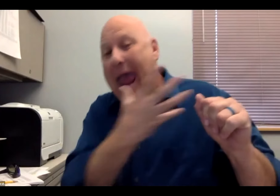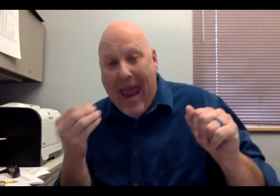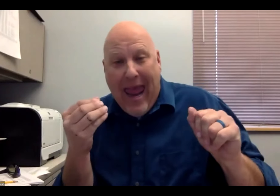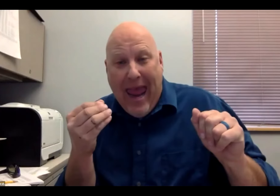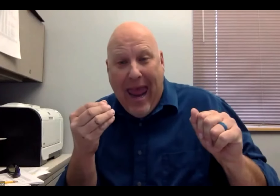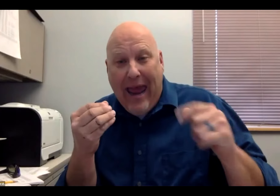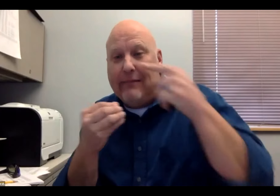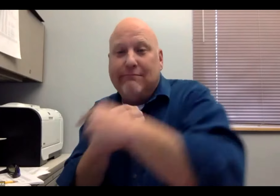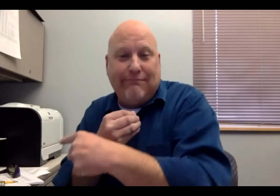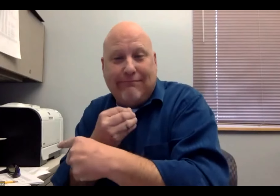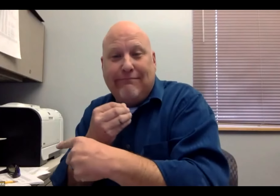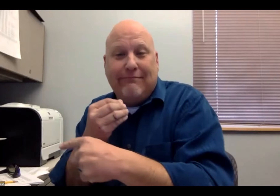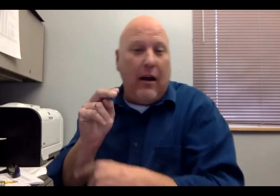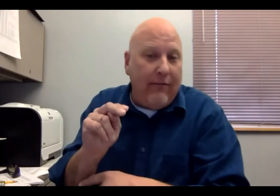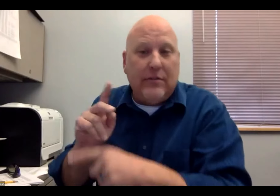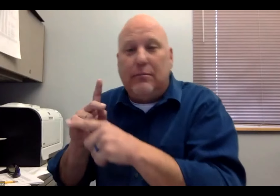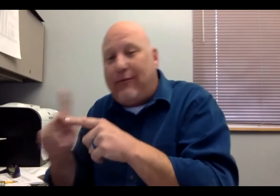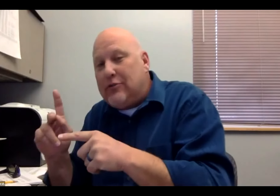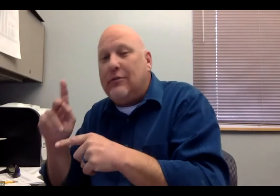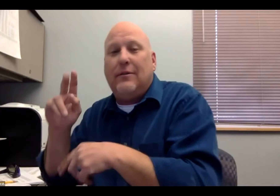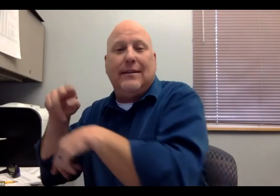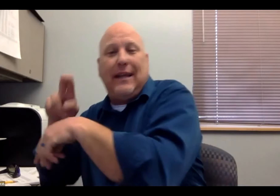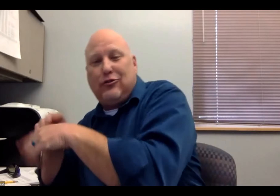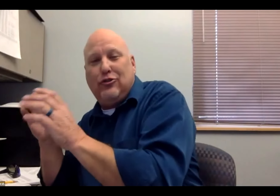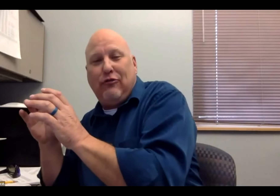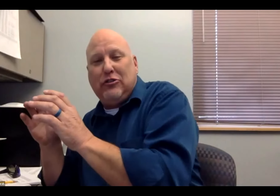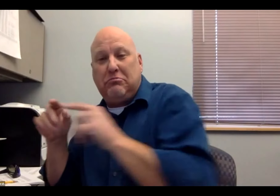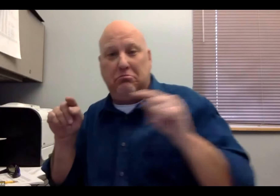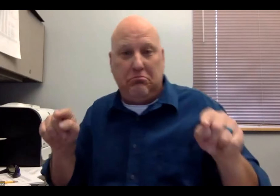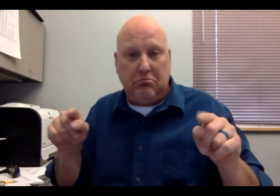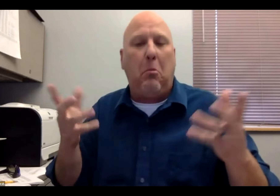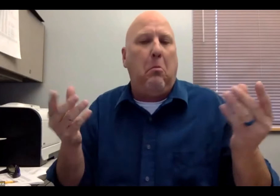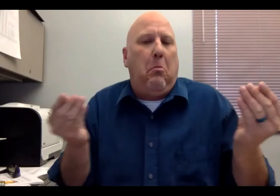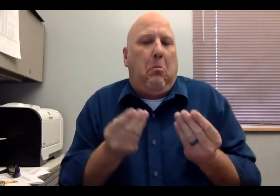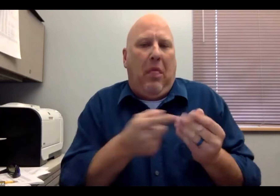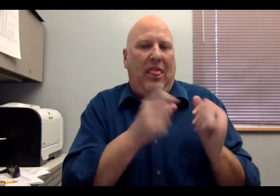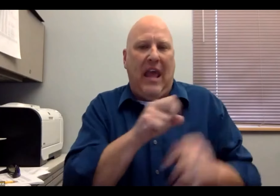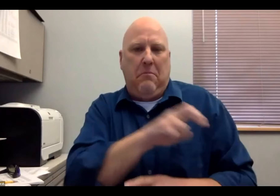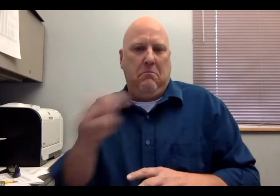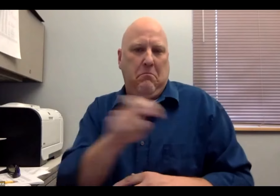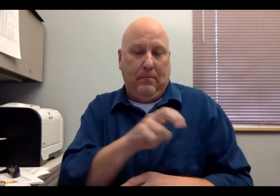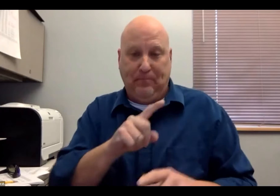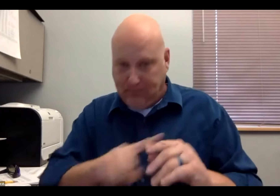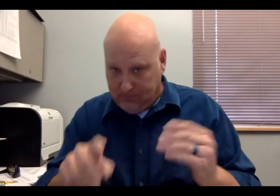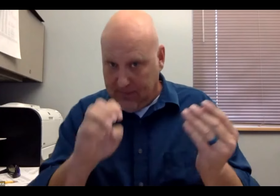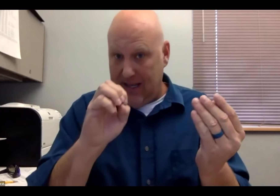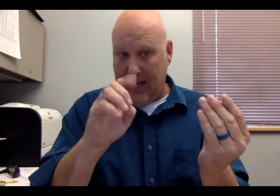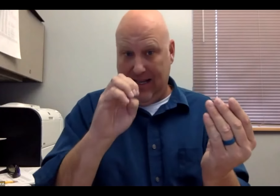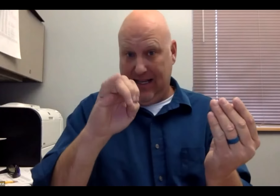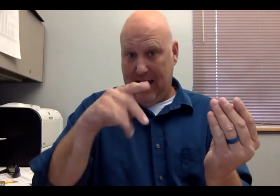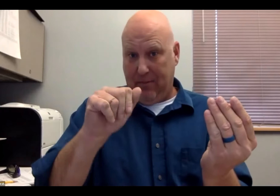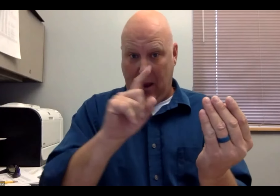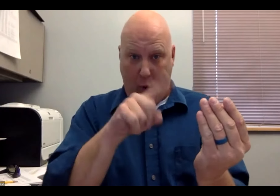have dual certification both EI PA and one of our licenses. Or national certification.